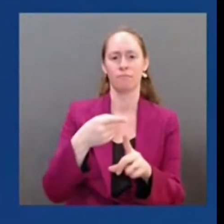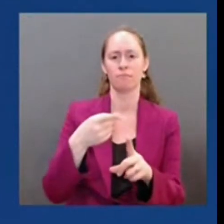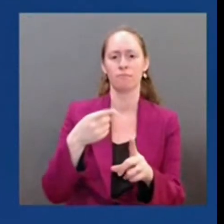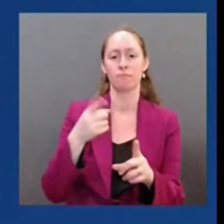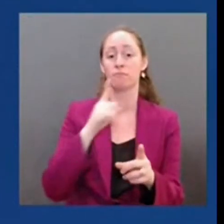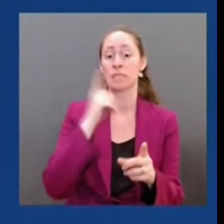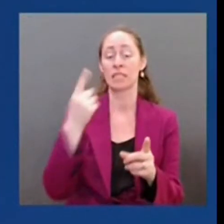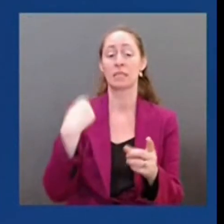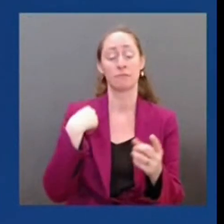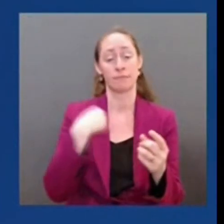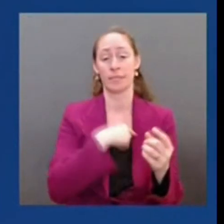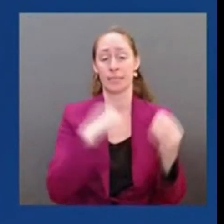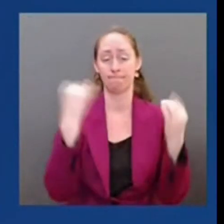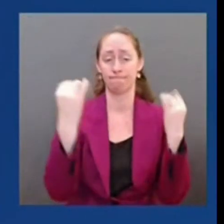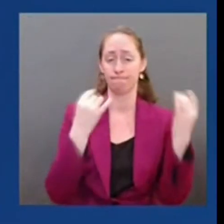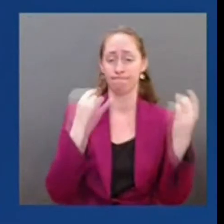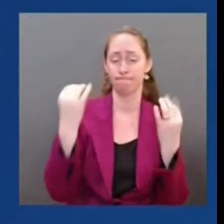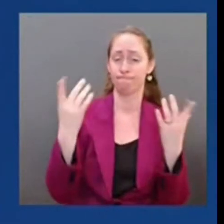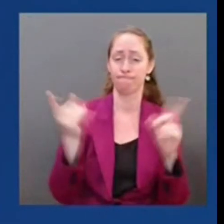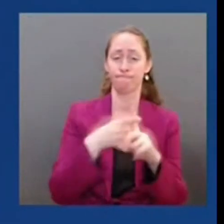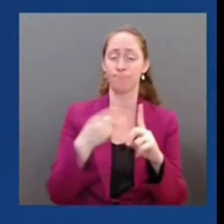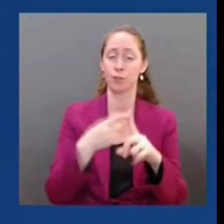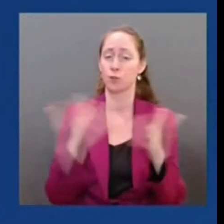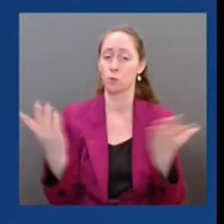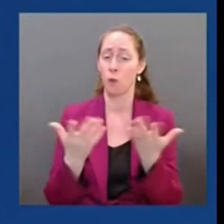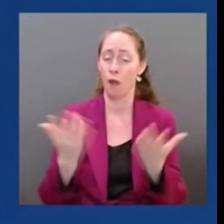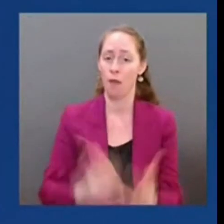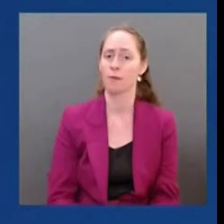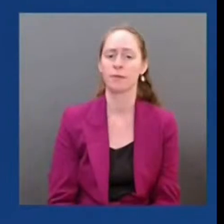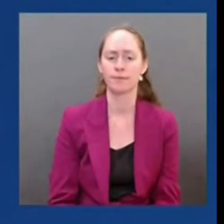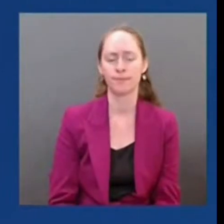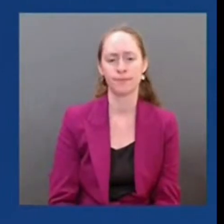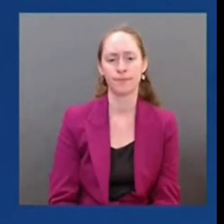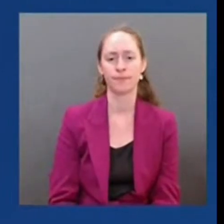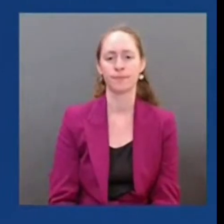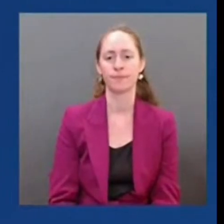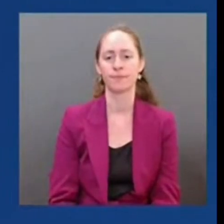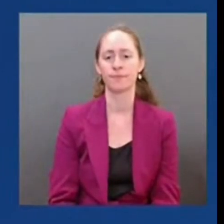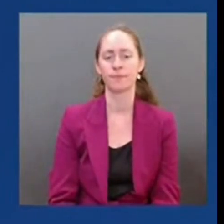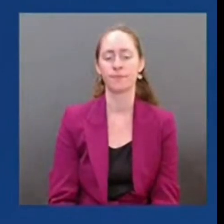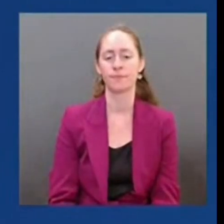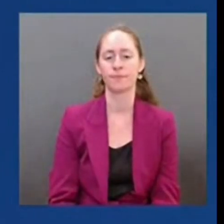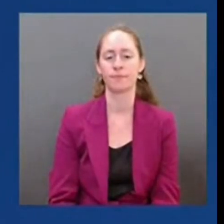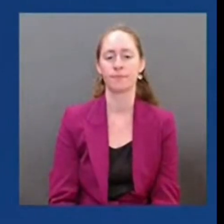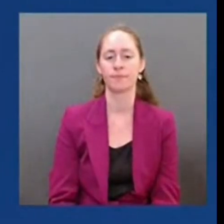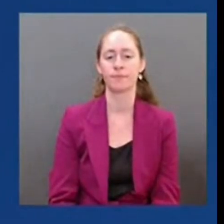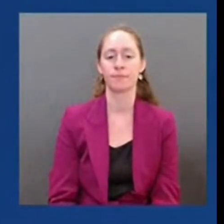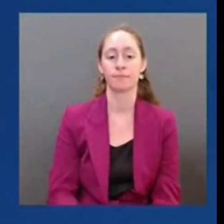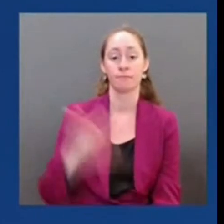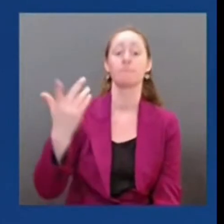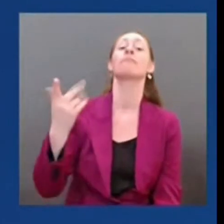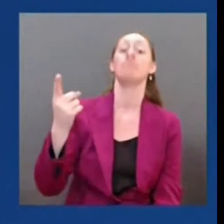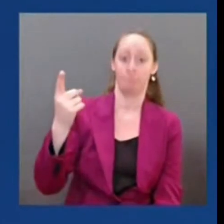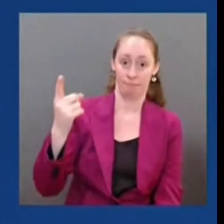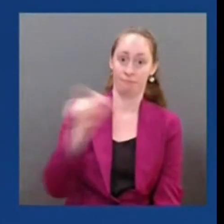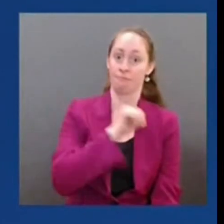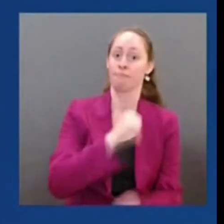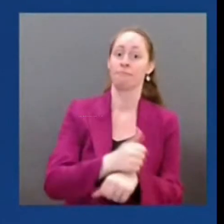JEFF, THE WAY I THINK ABOUT THIS, AND I SAID EARLIER, WHEN